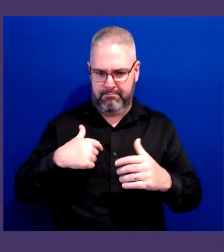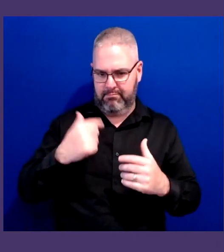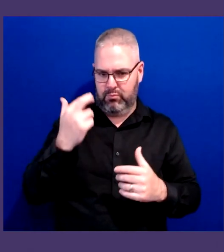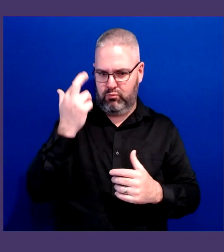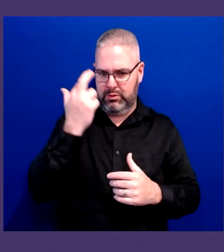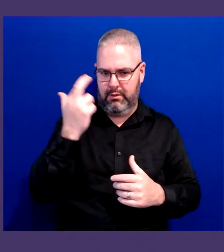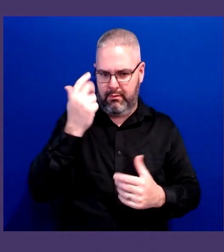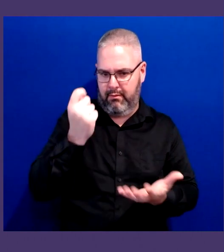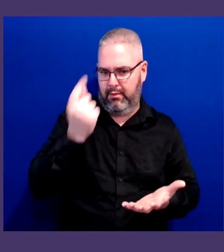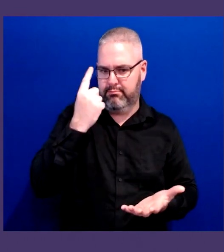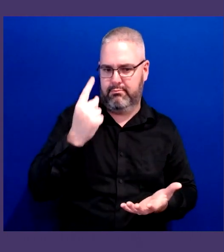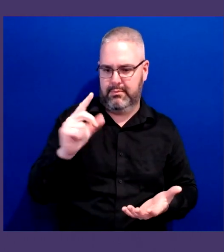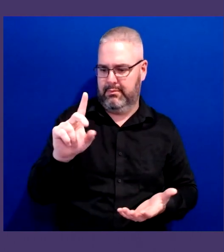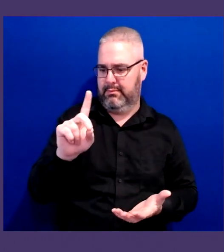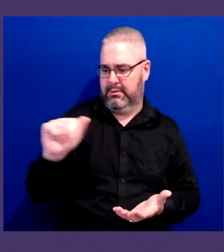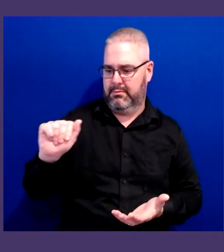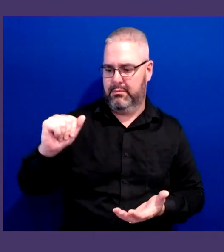created precisely for that moment.